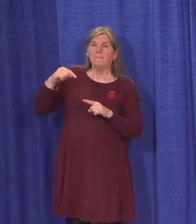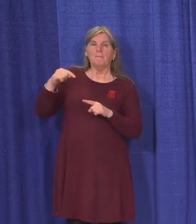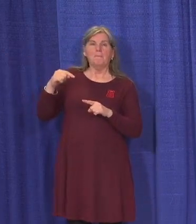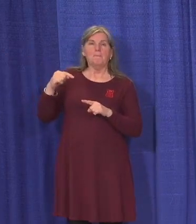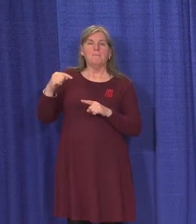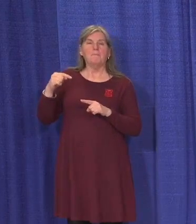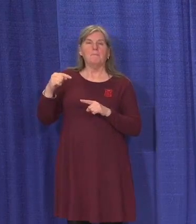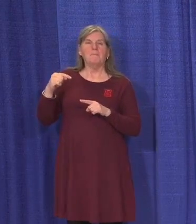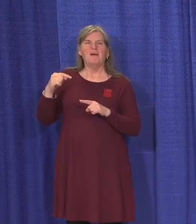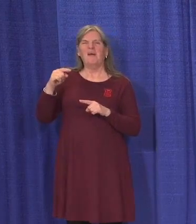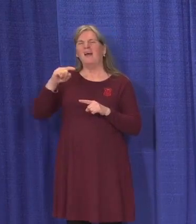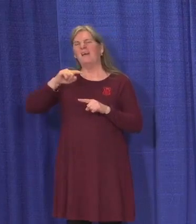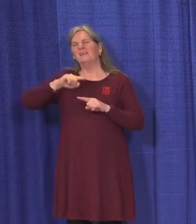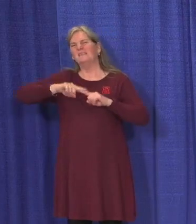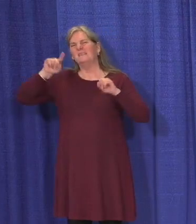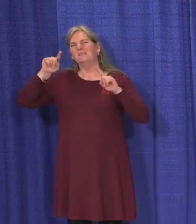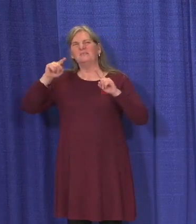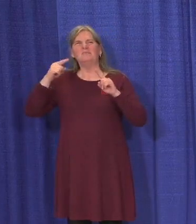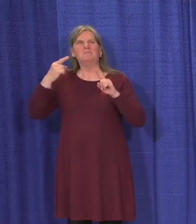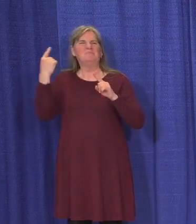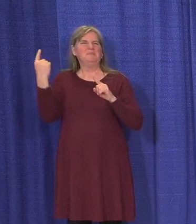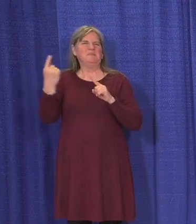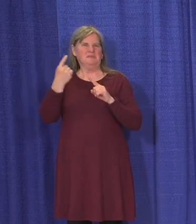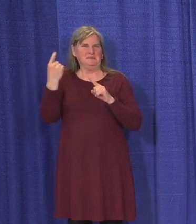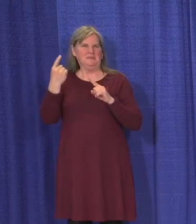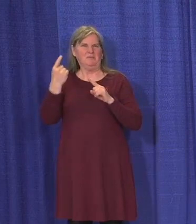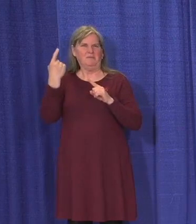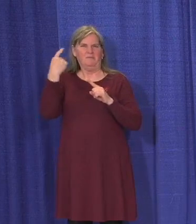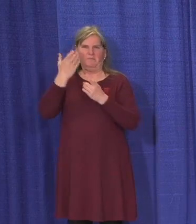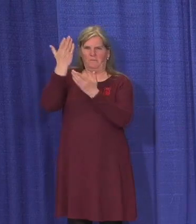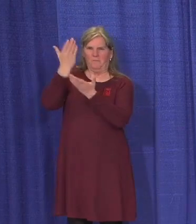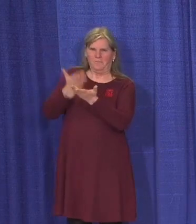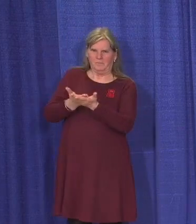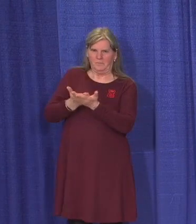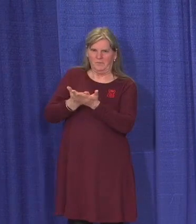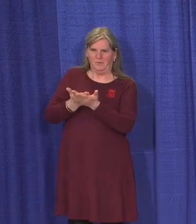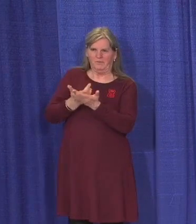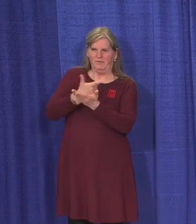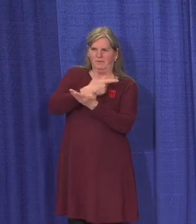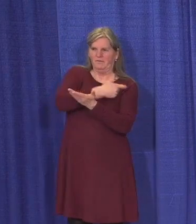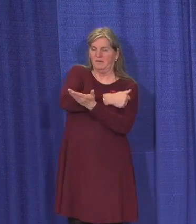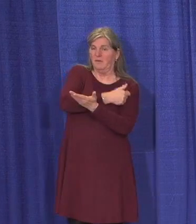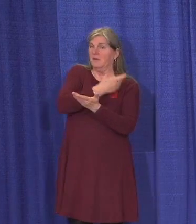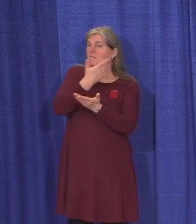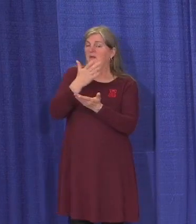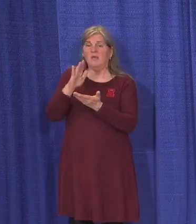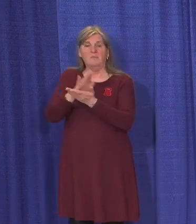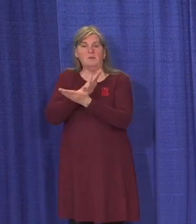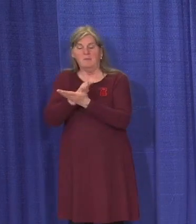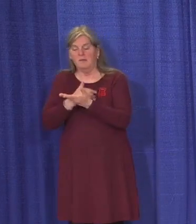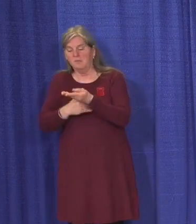That is an internal system for Yukon residents.